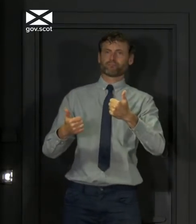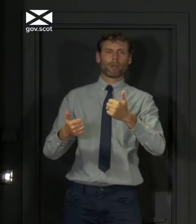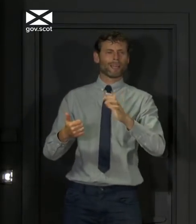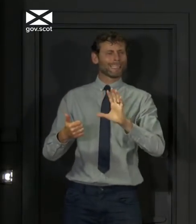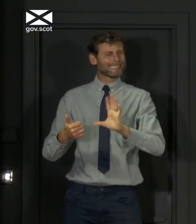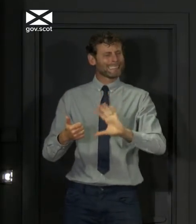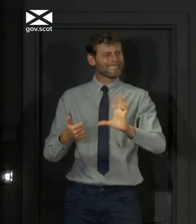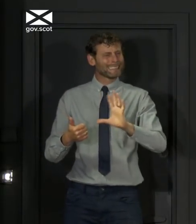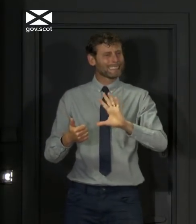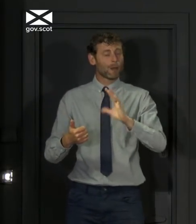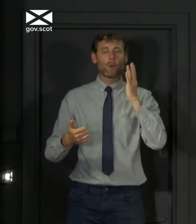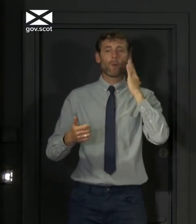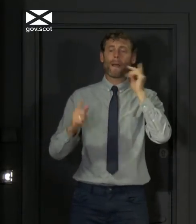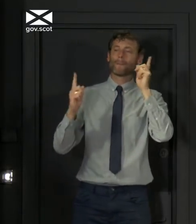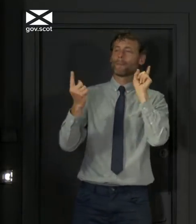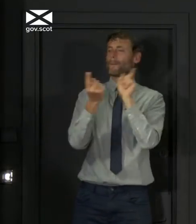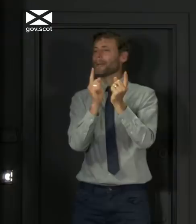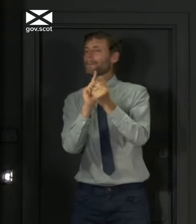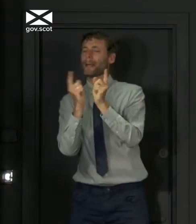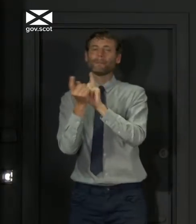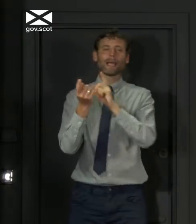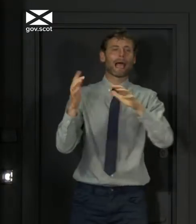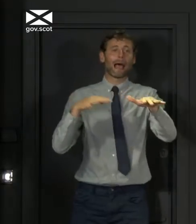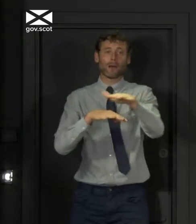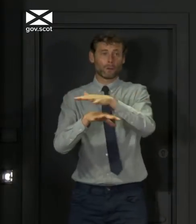are out and about, and seeing each other much more.